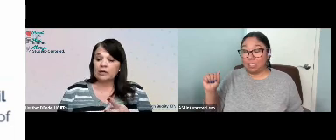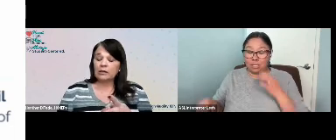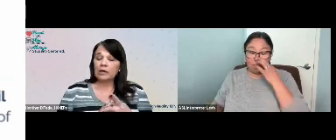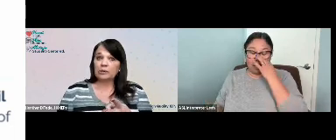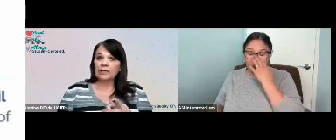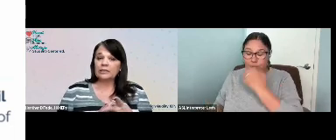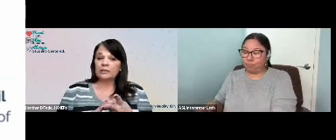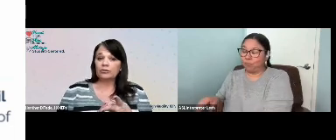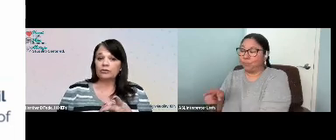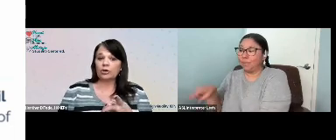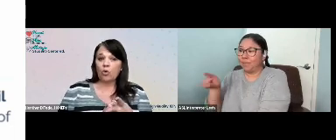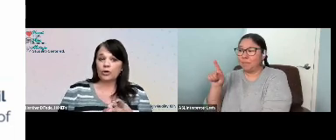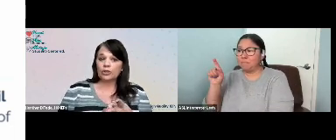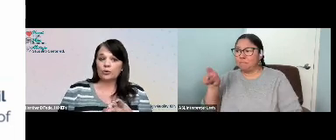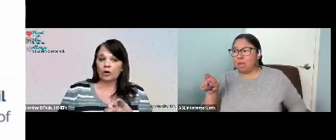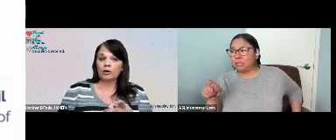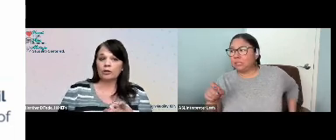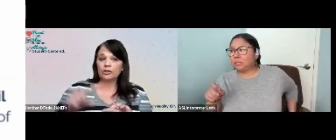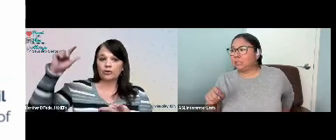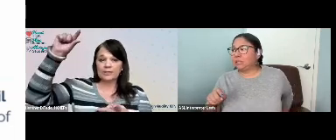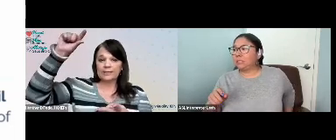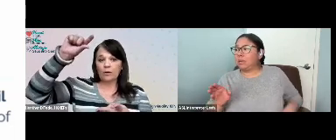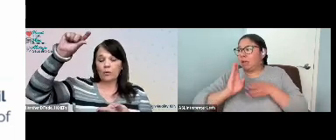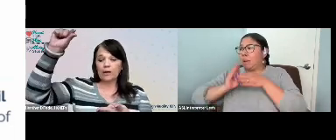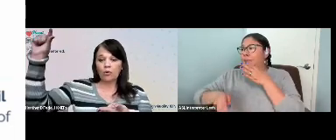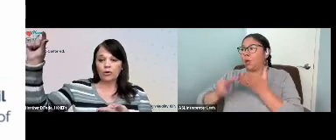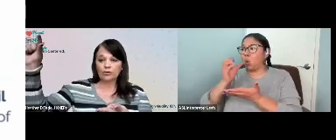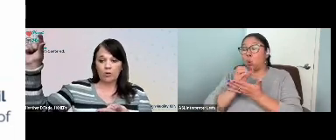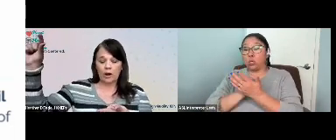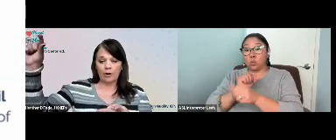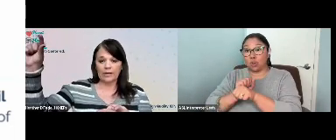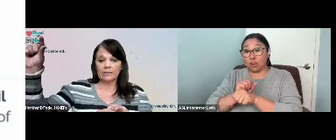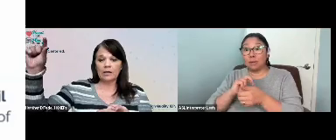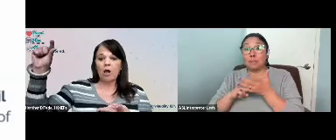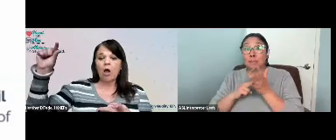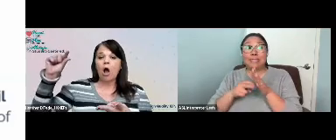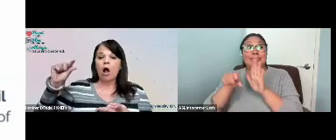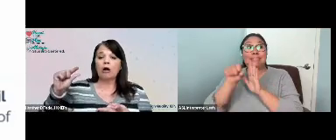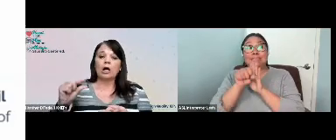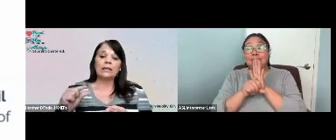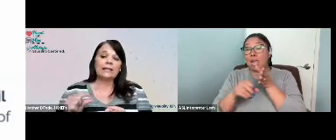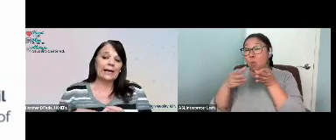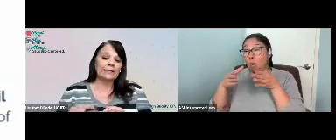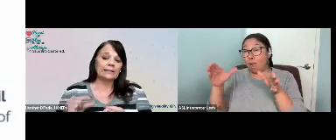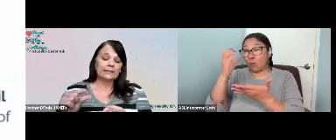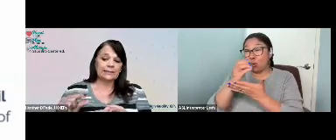have to complete the coursework. So those statewide course requirements are aligned